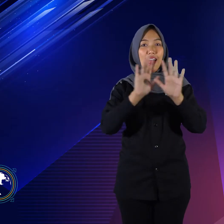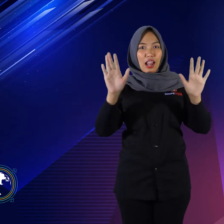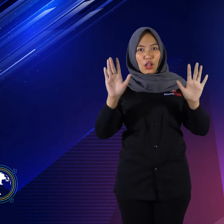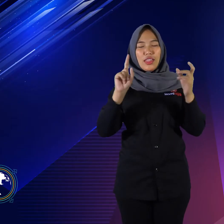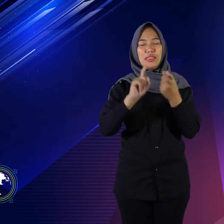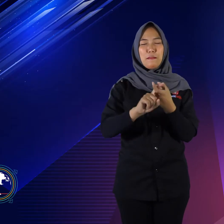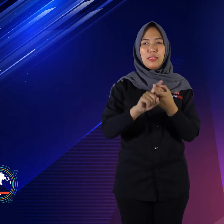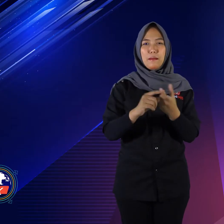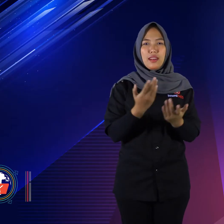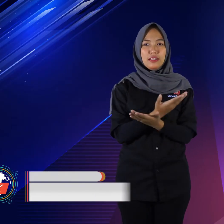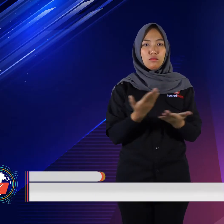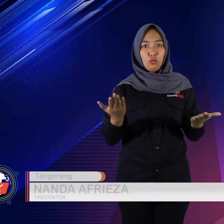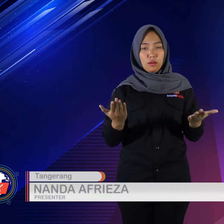Hello everyone,